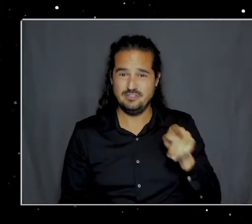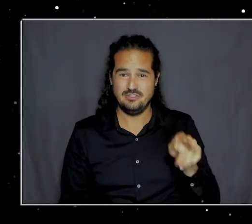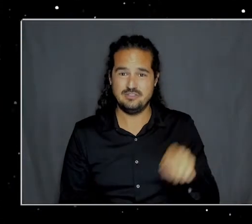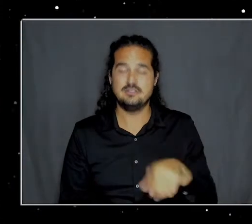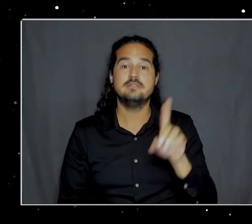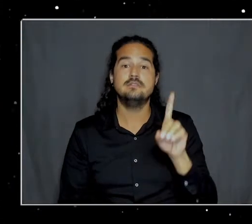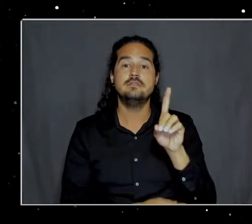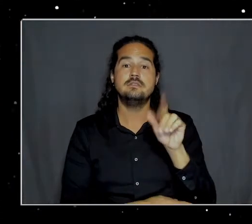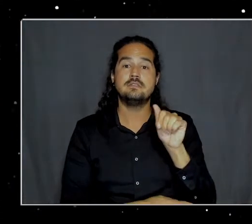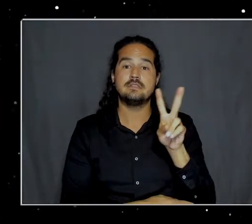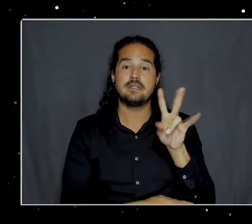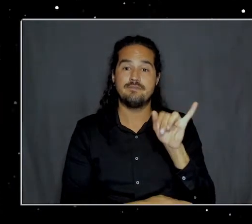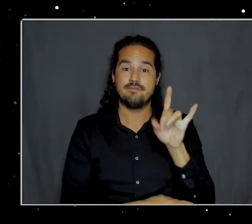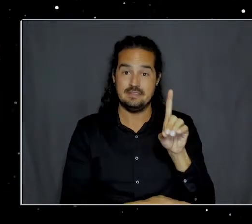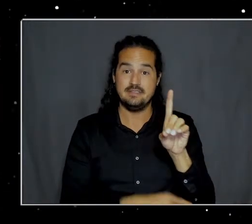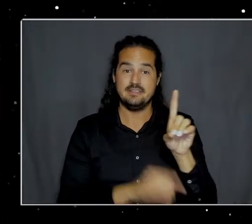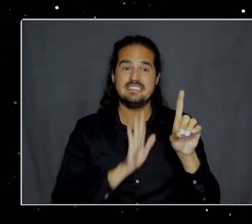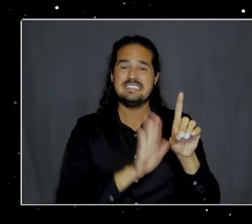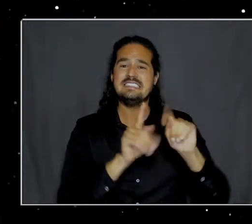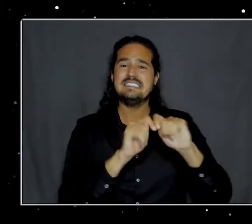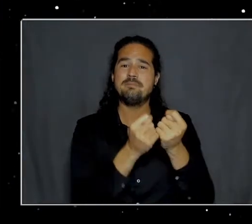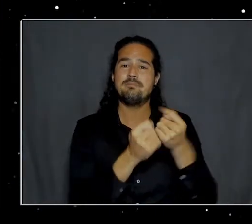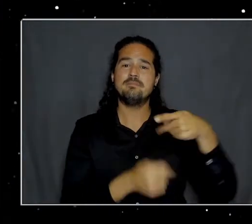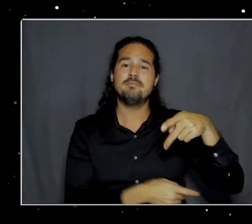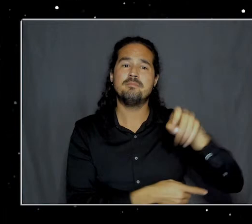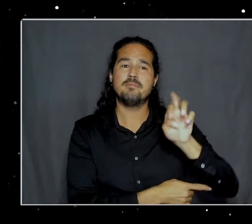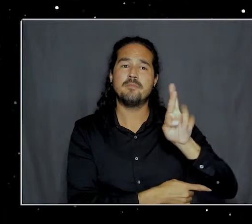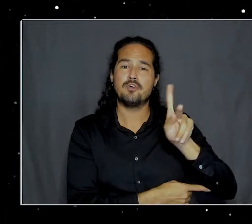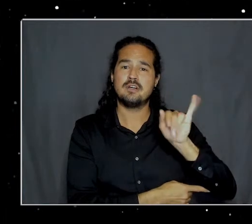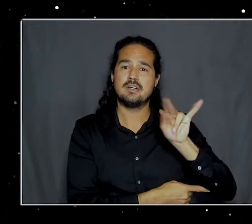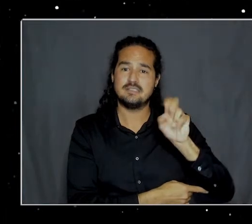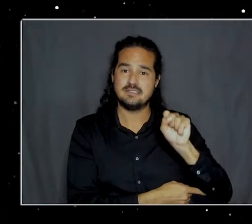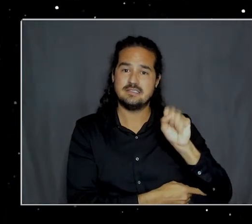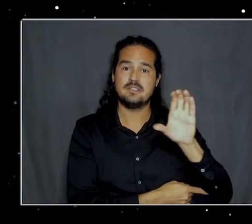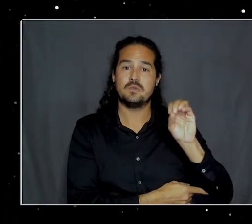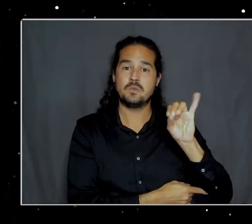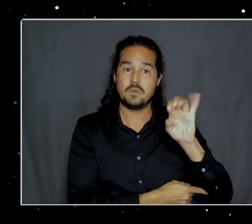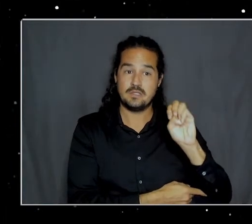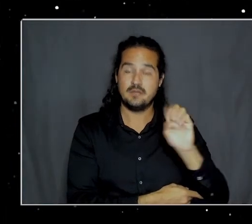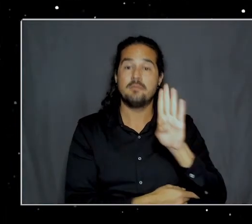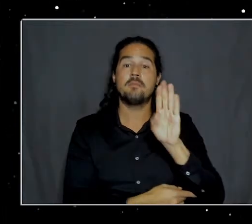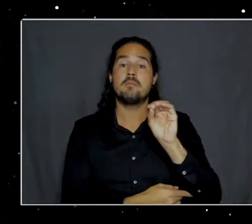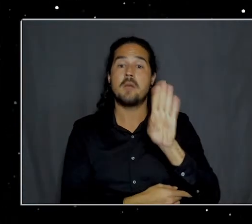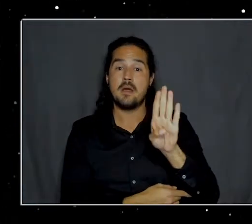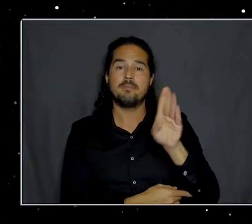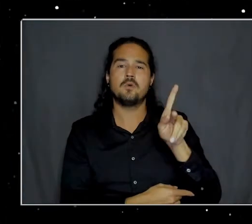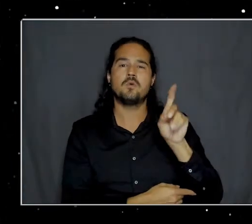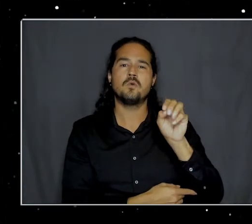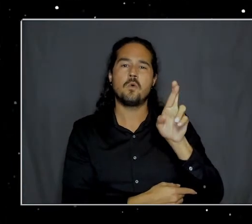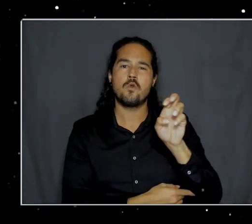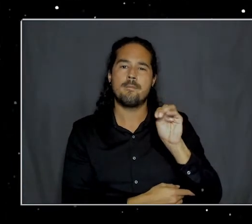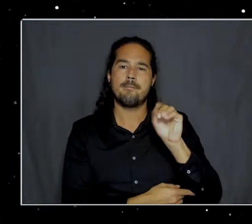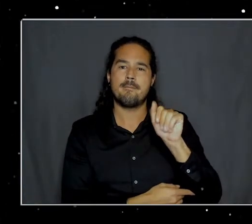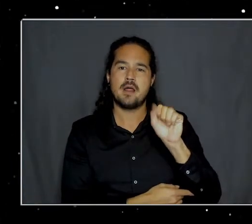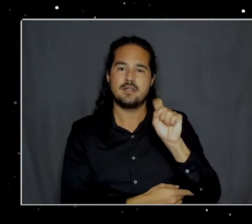EMERGENCY BASIS TO STOP THE